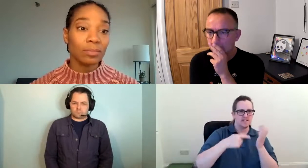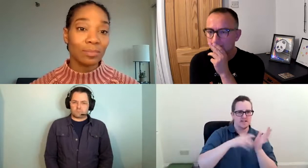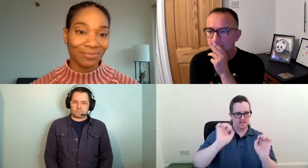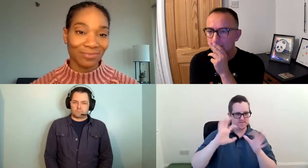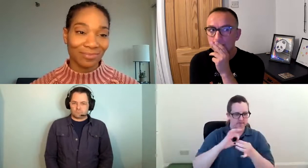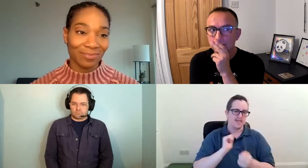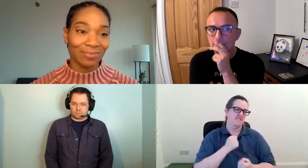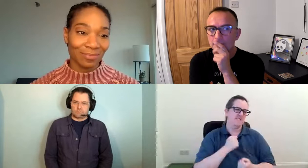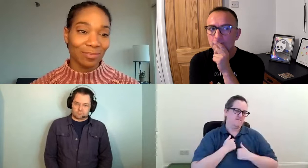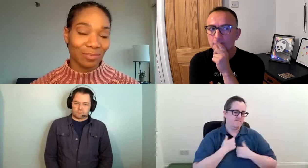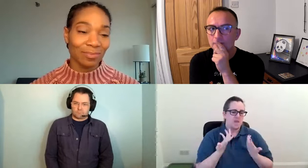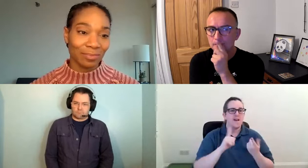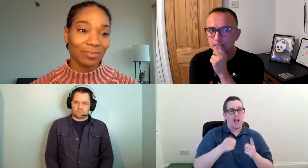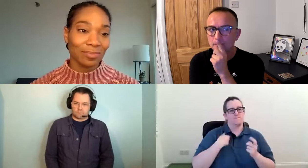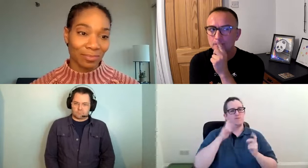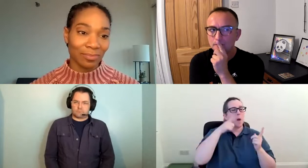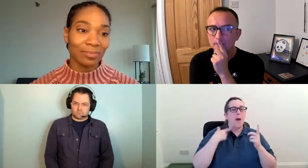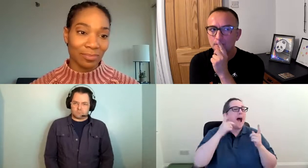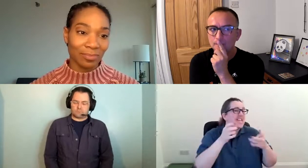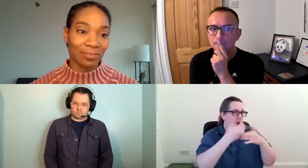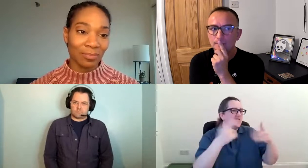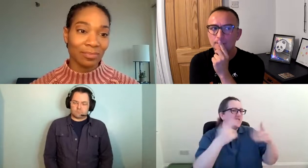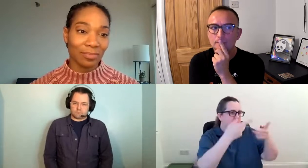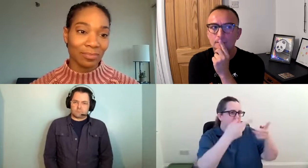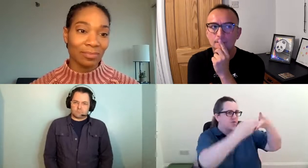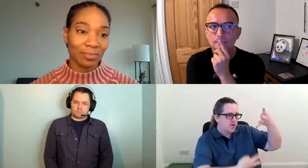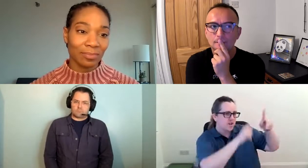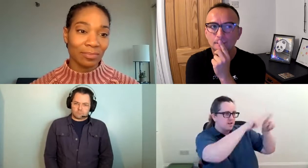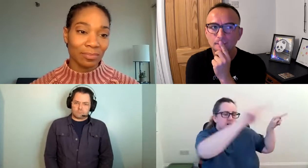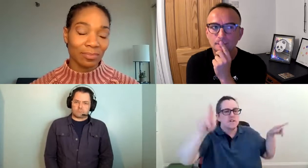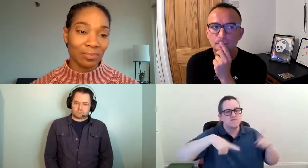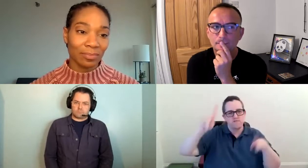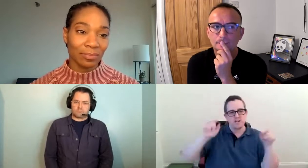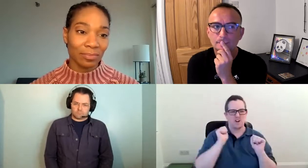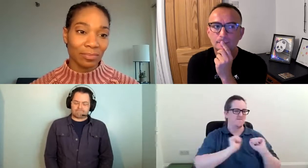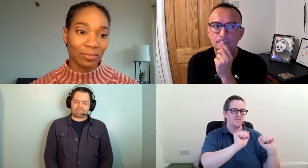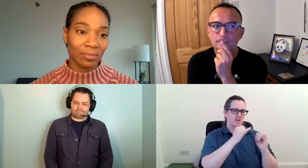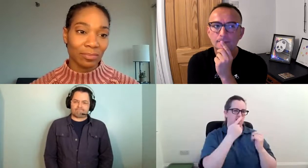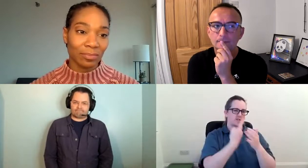want to use that, the other thing I want to N bring up